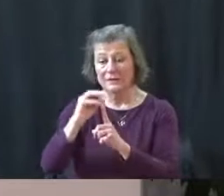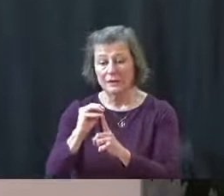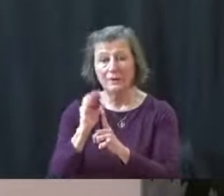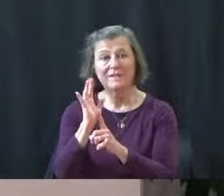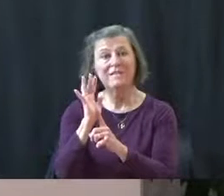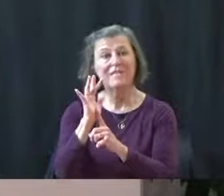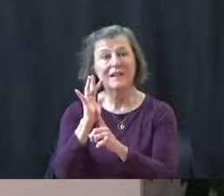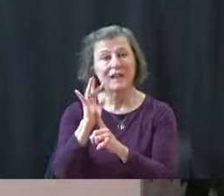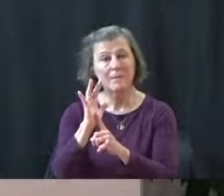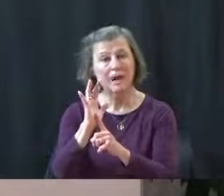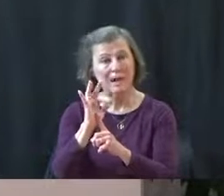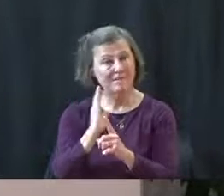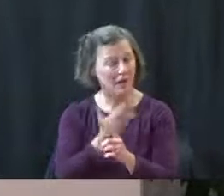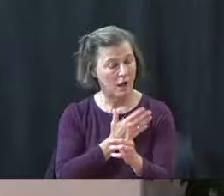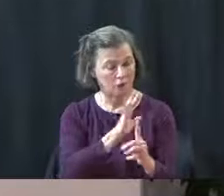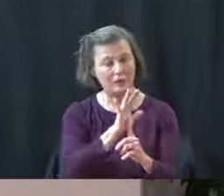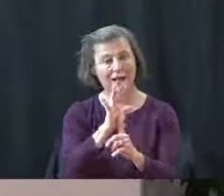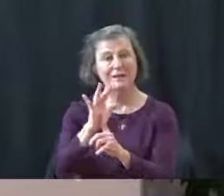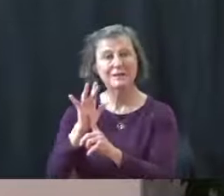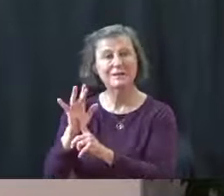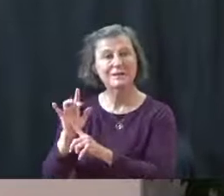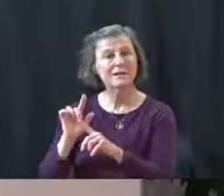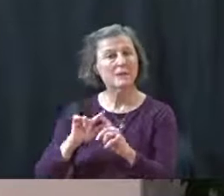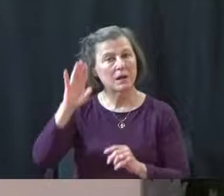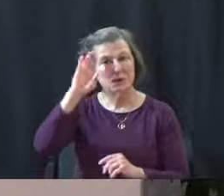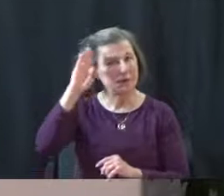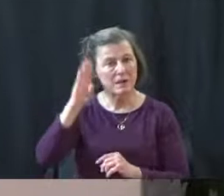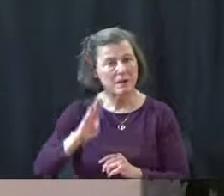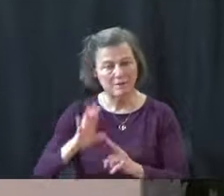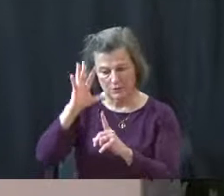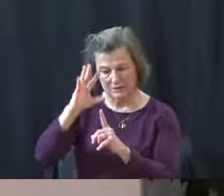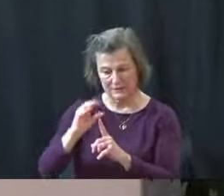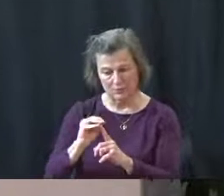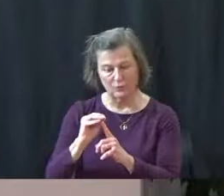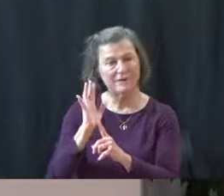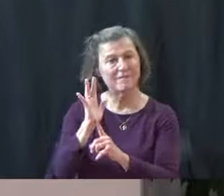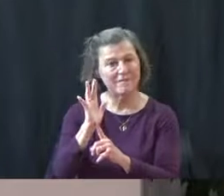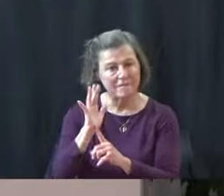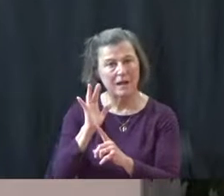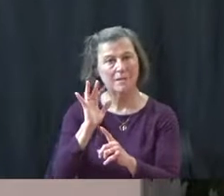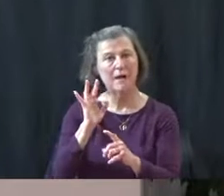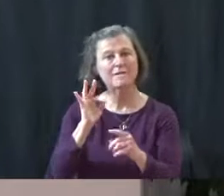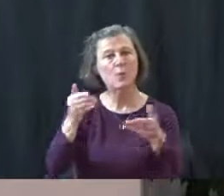chalices but we never extinguish the flame of our welcome.